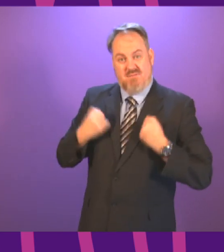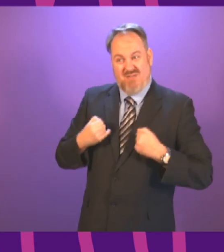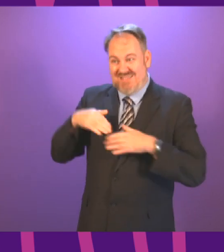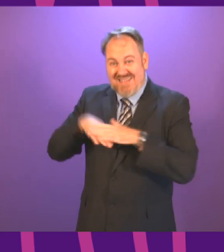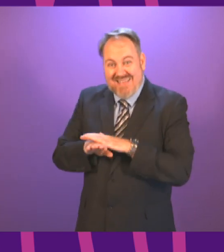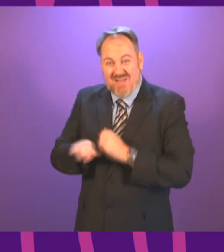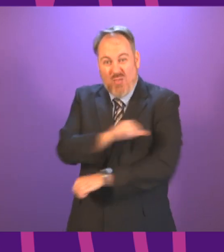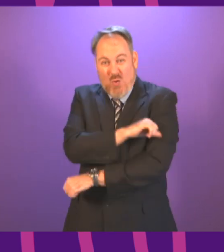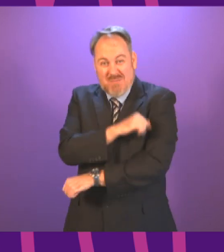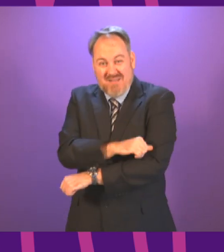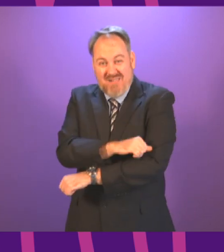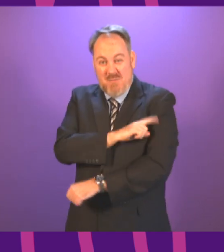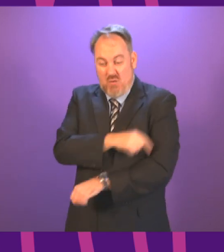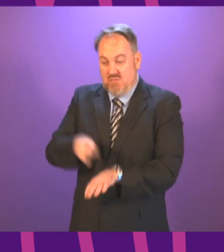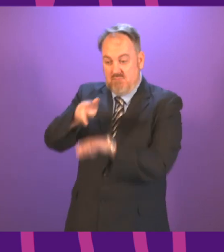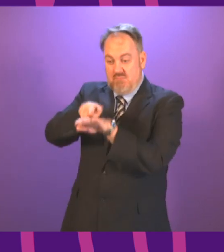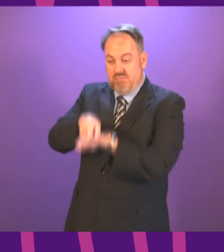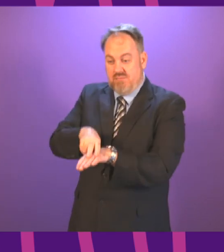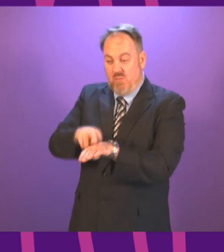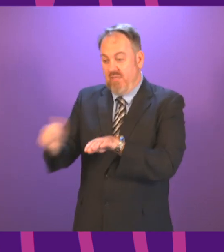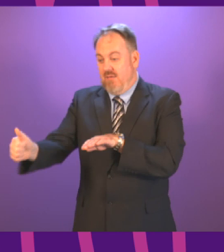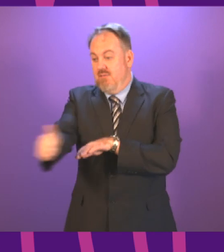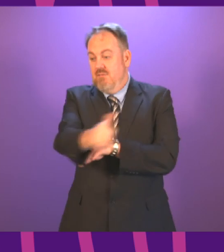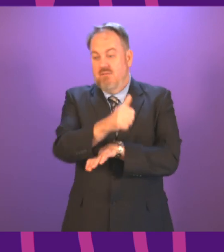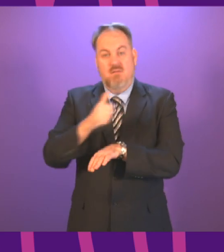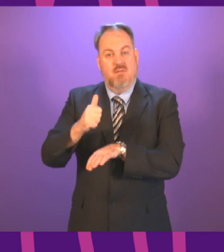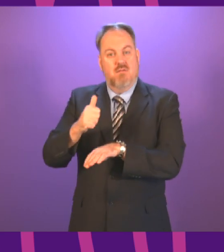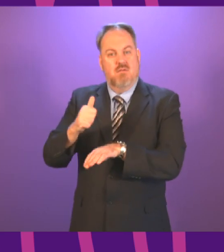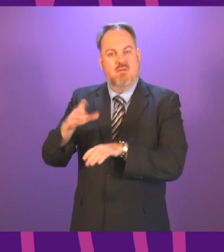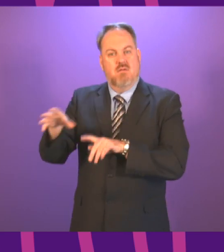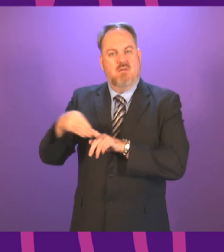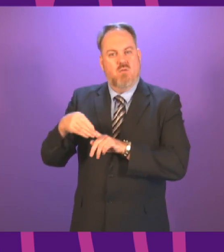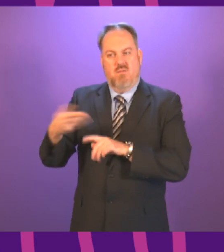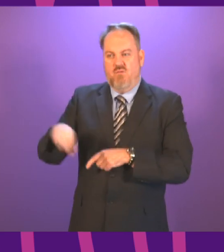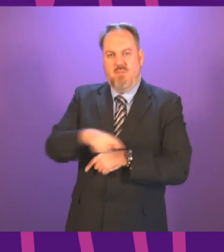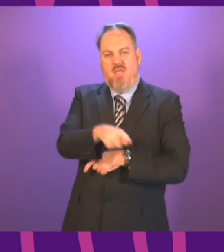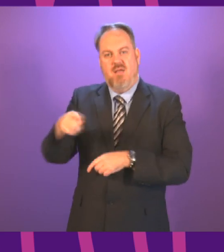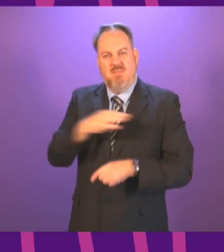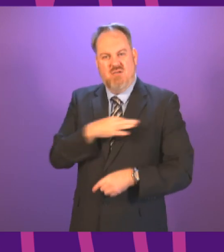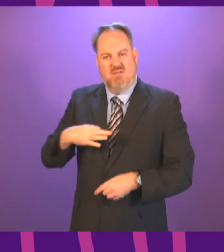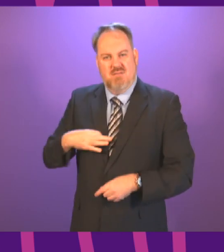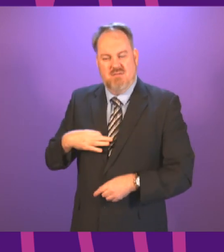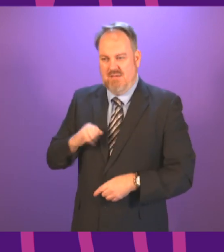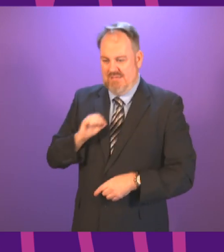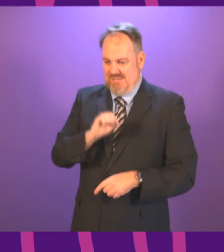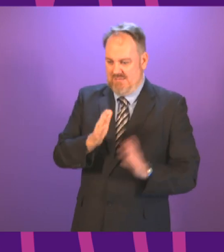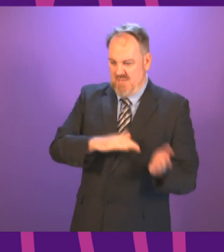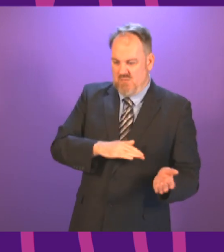after being placed on a ward with patients who had tested positive. The patient’s son believes that his dad’s death could have been avoided.